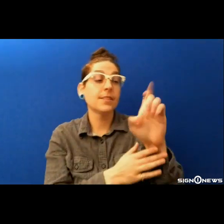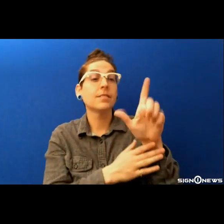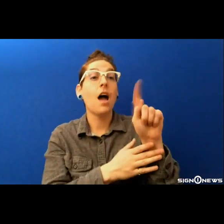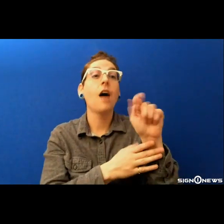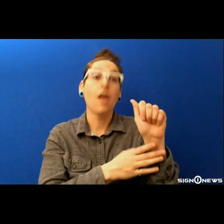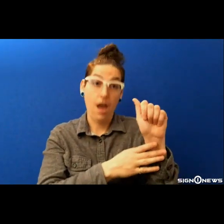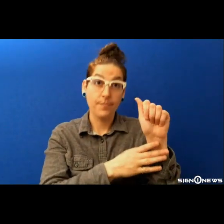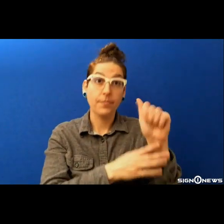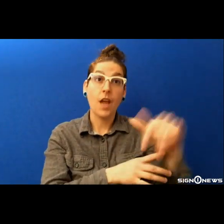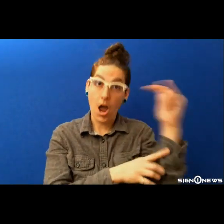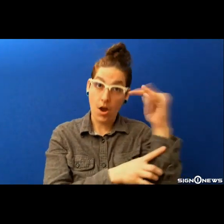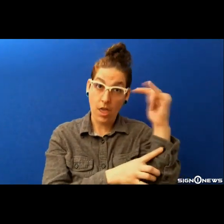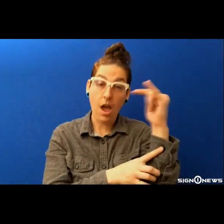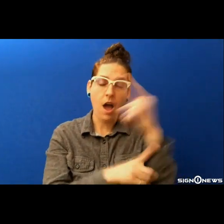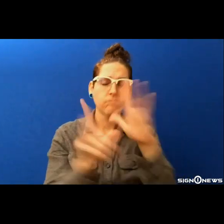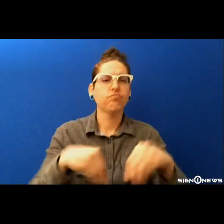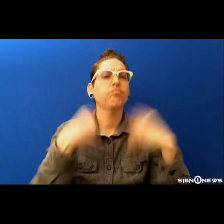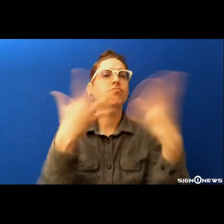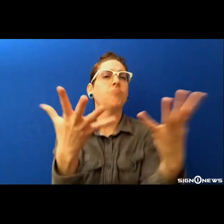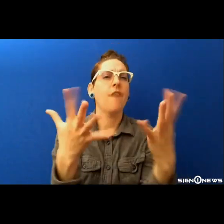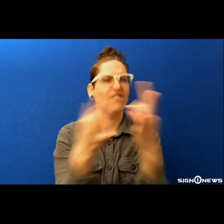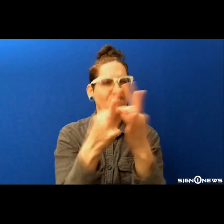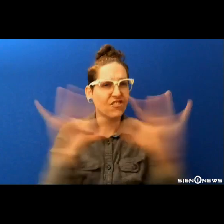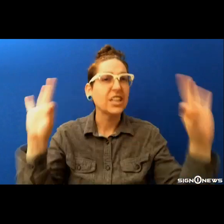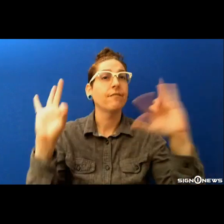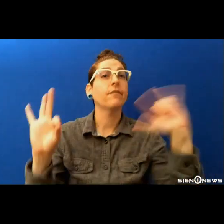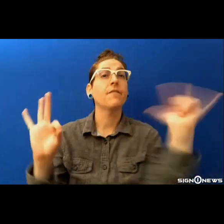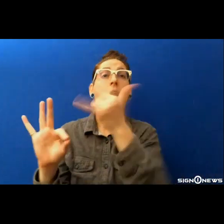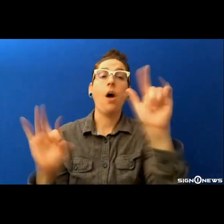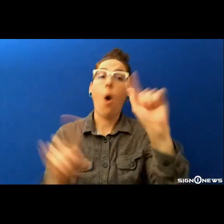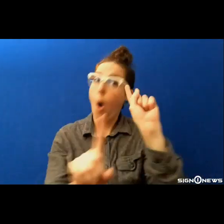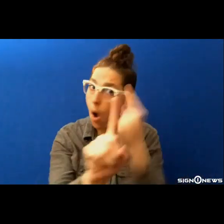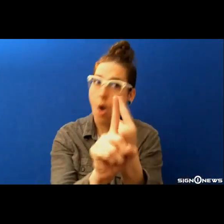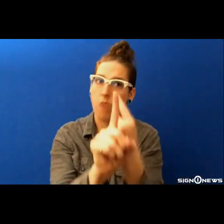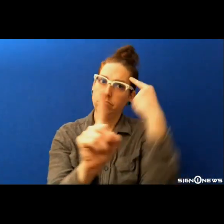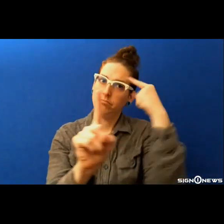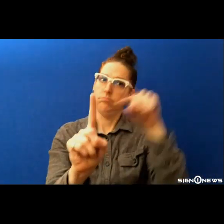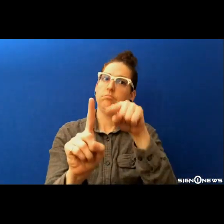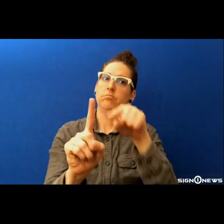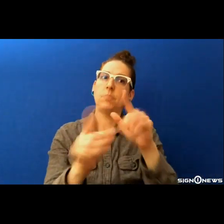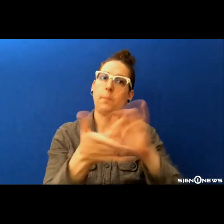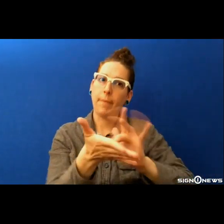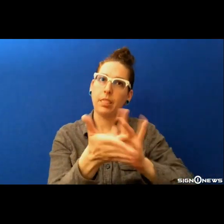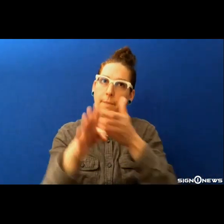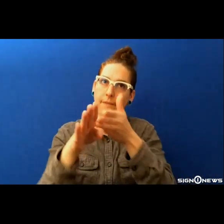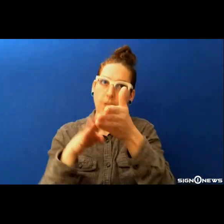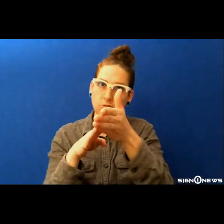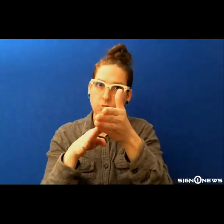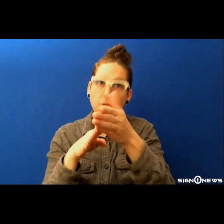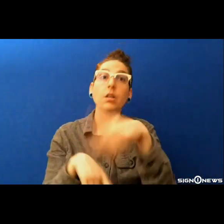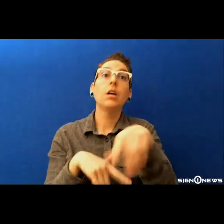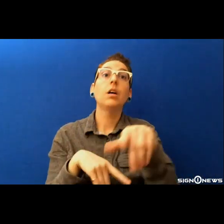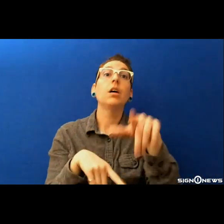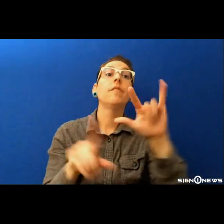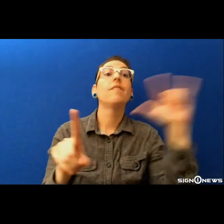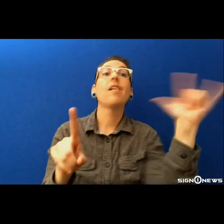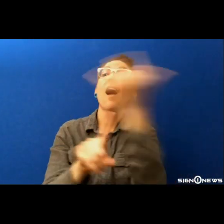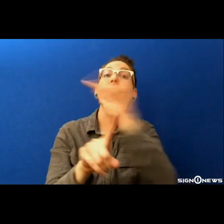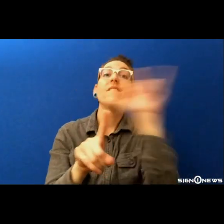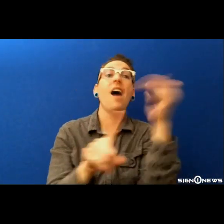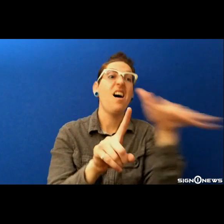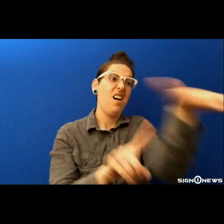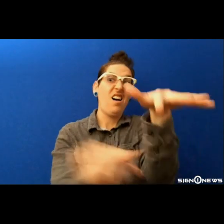Delta Air Lines is providing free flights for medical professionals flying to the areas